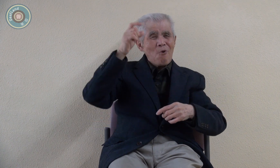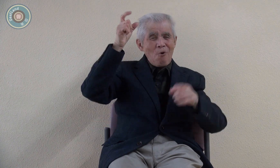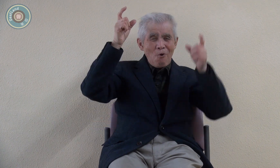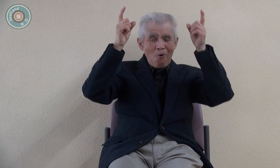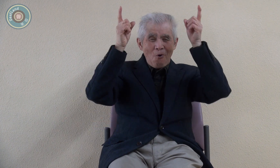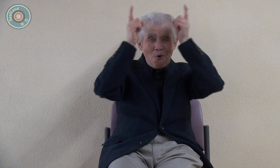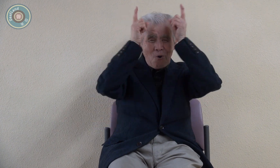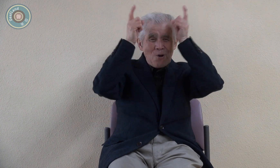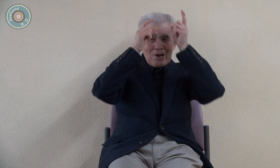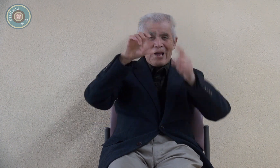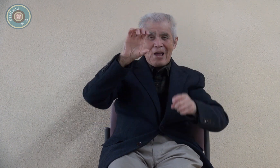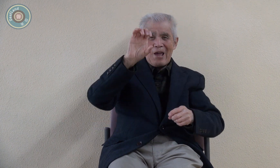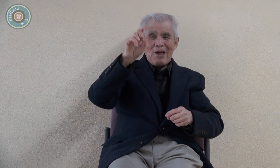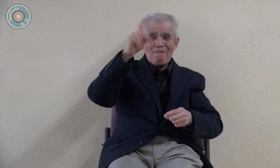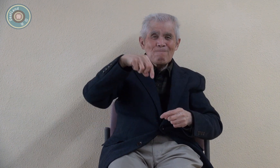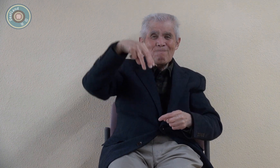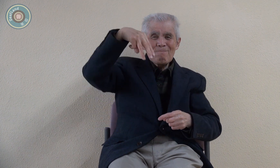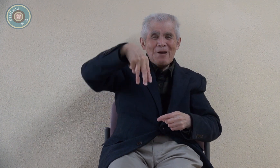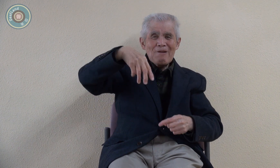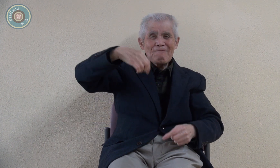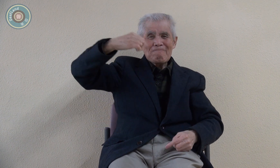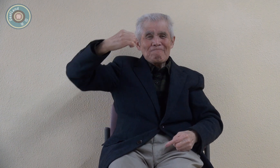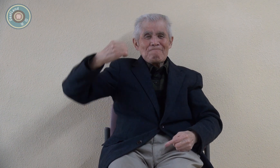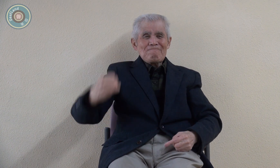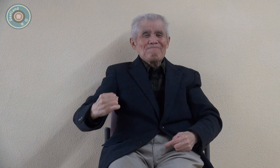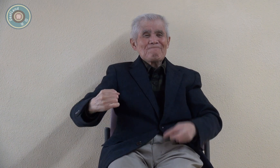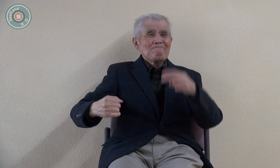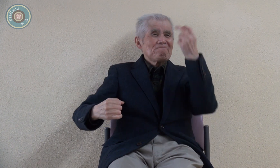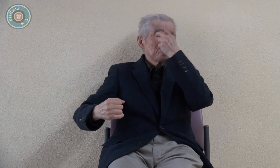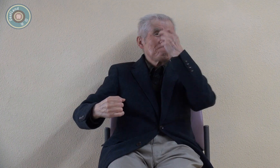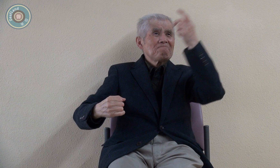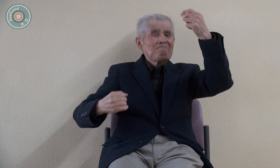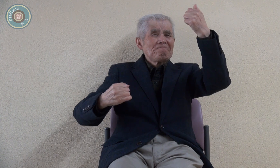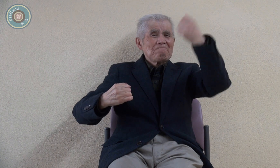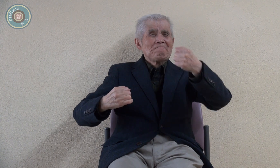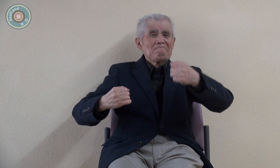I felt as if a wooden statue of Emma, the Great King of Hell, was watching over me